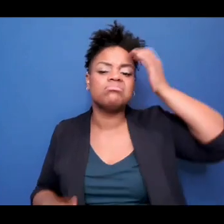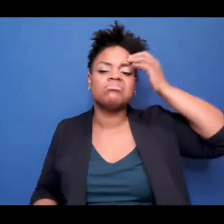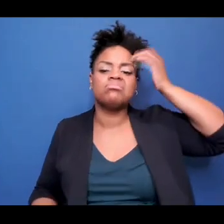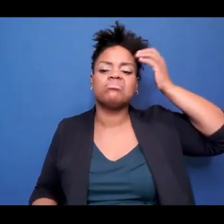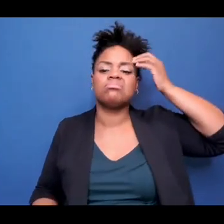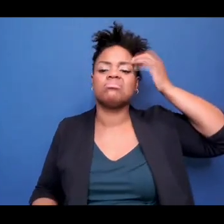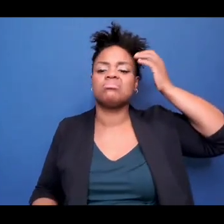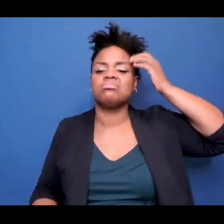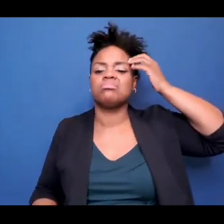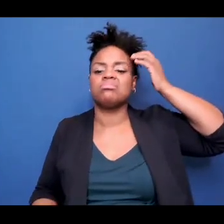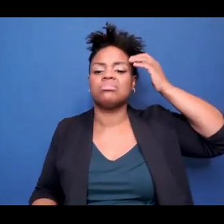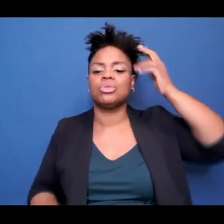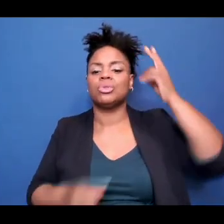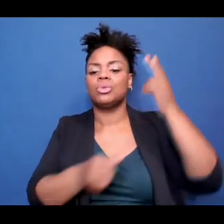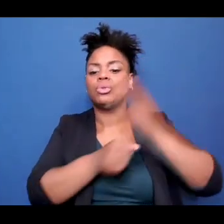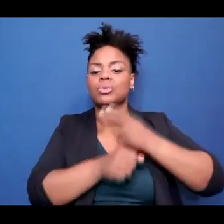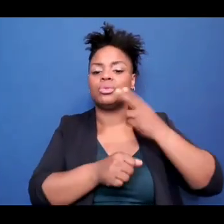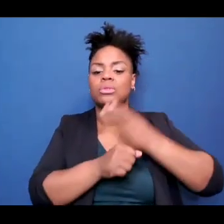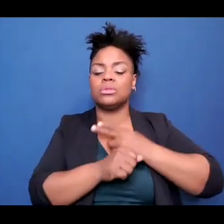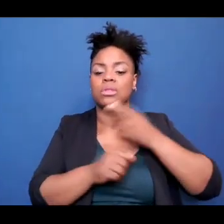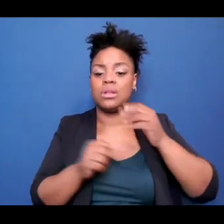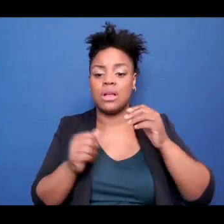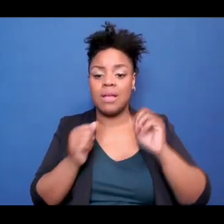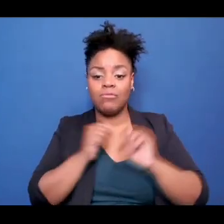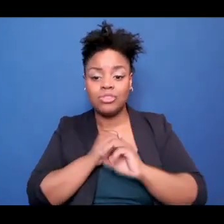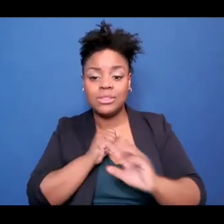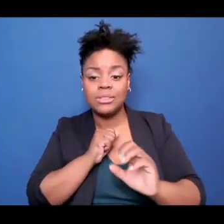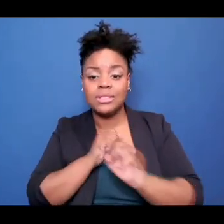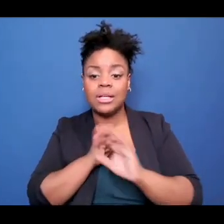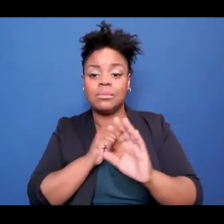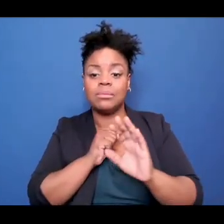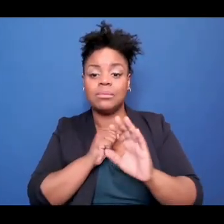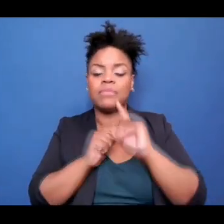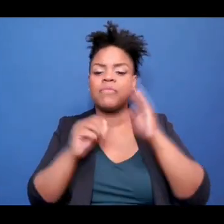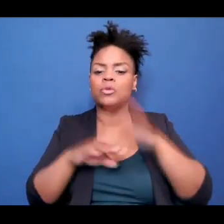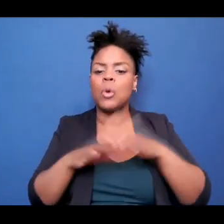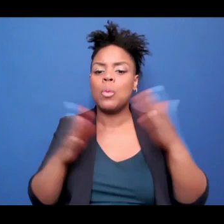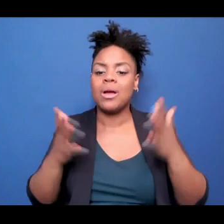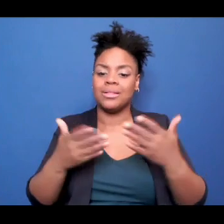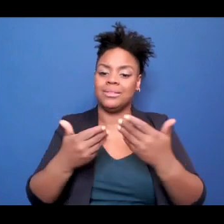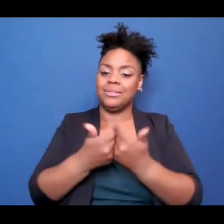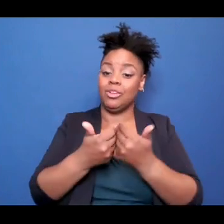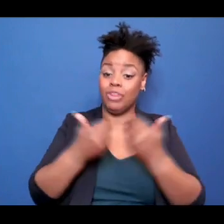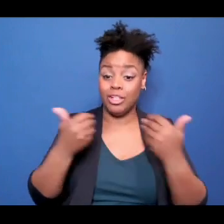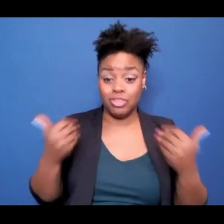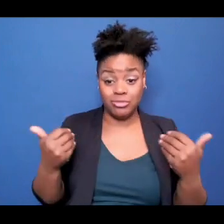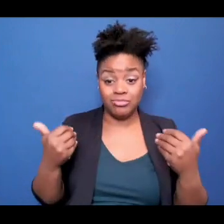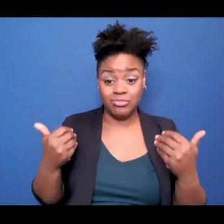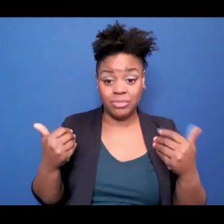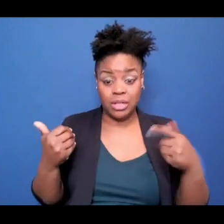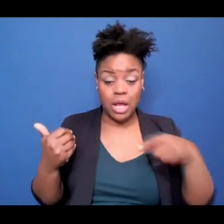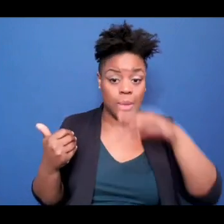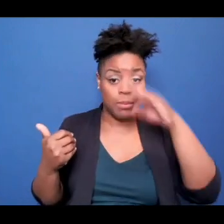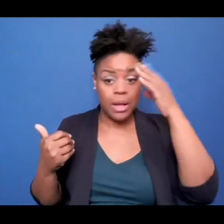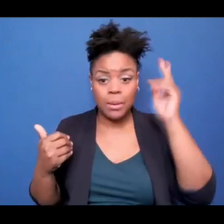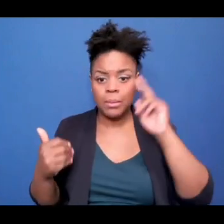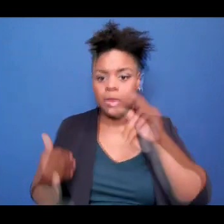INDEED, REYNOLDS RELIED HEAVILY ON THIS ADVERTISING MEDIUM WHICH CAPITALIZES DIRECTLY ON MAKING